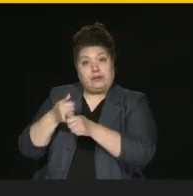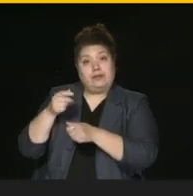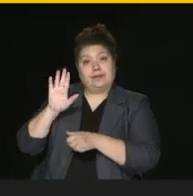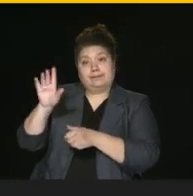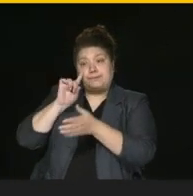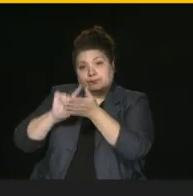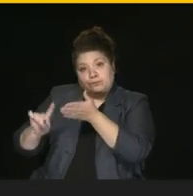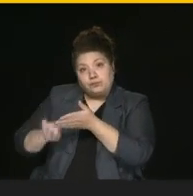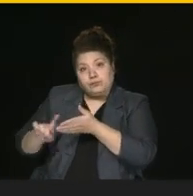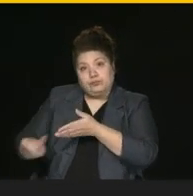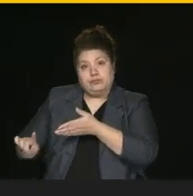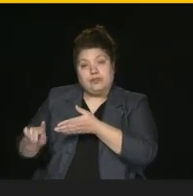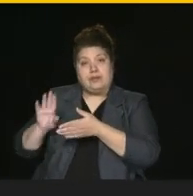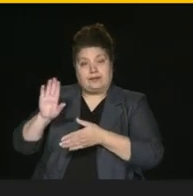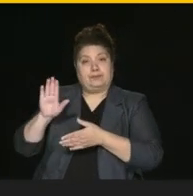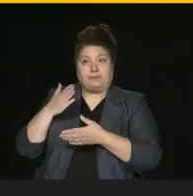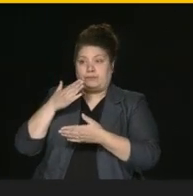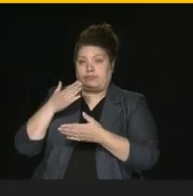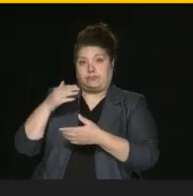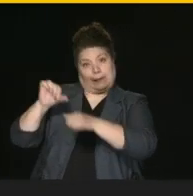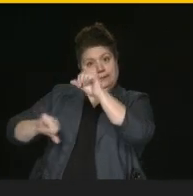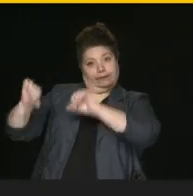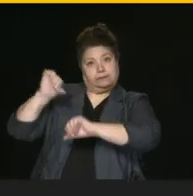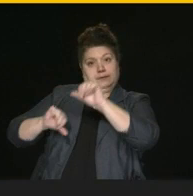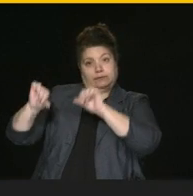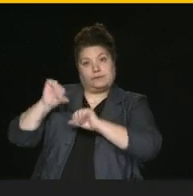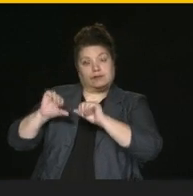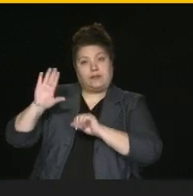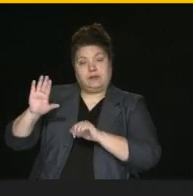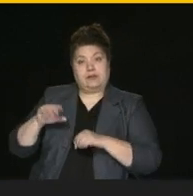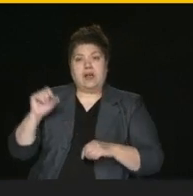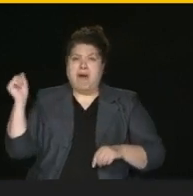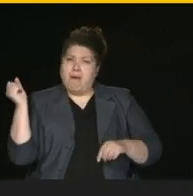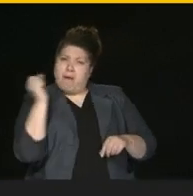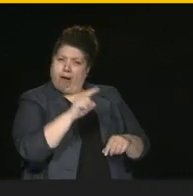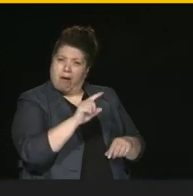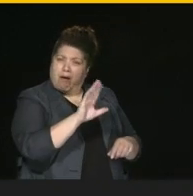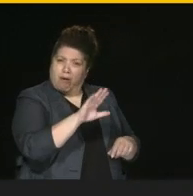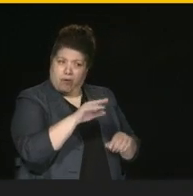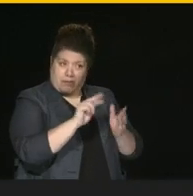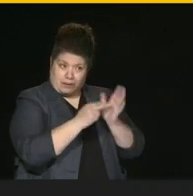BASED ON SCIENTIFIC DATA.